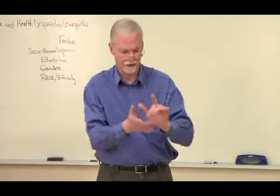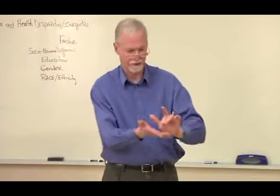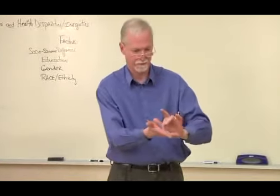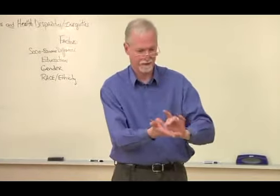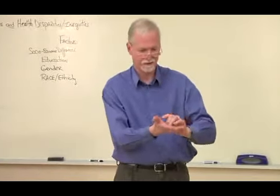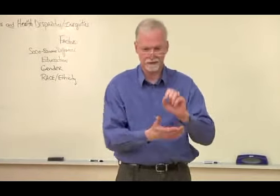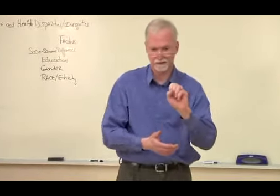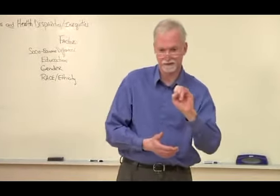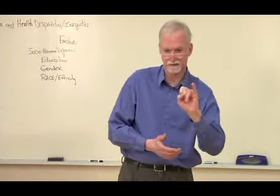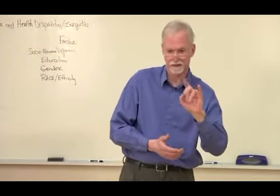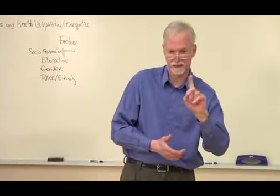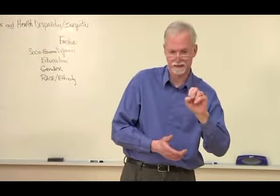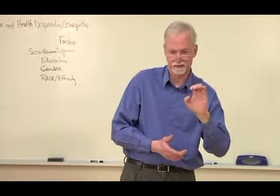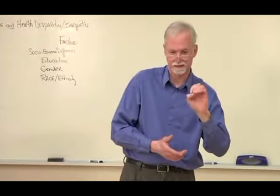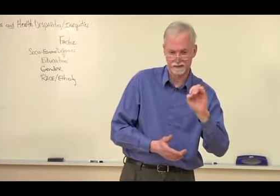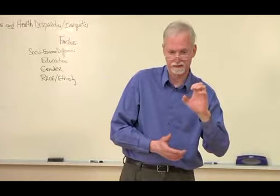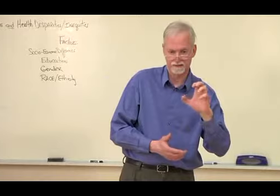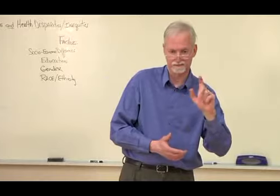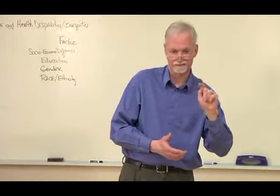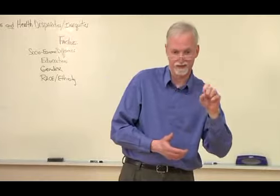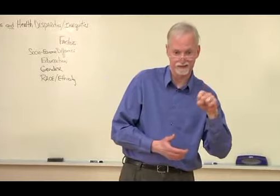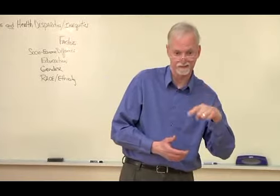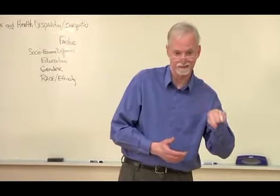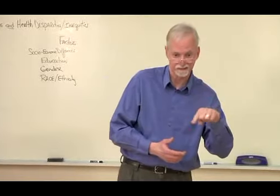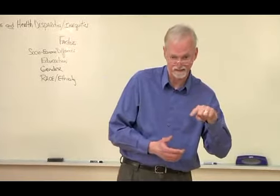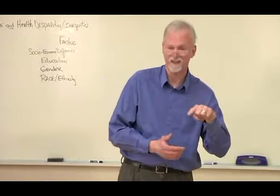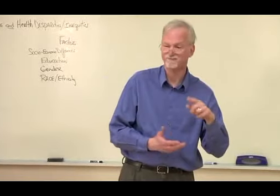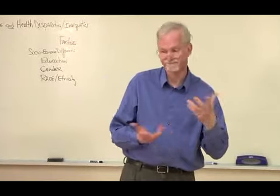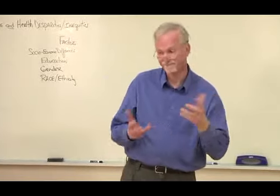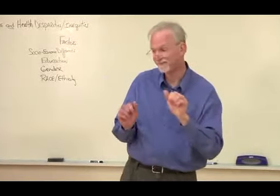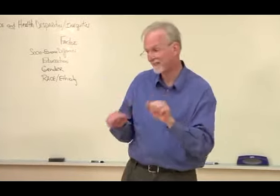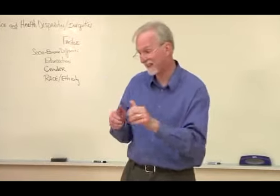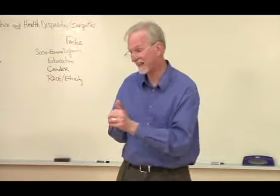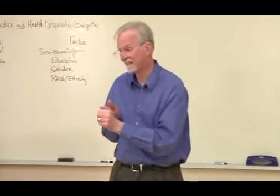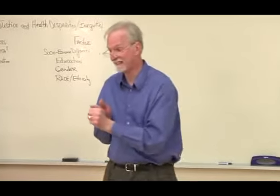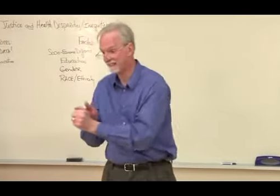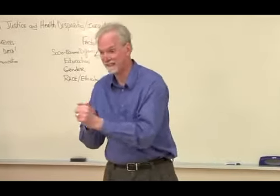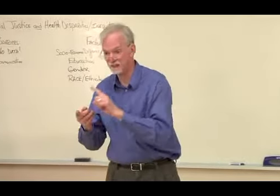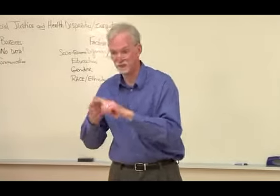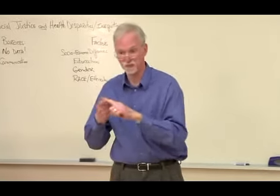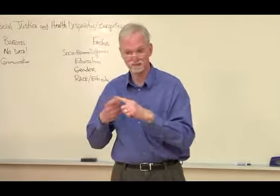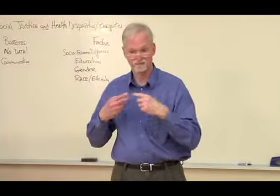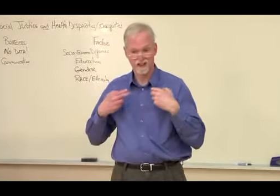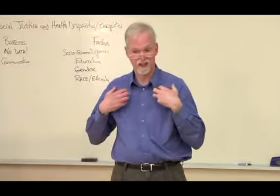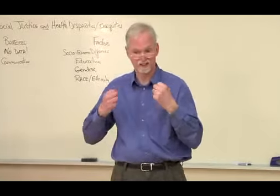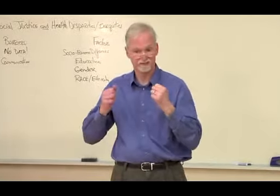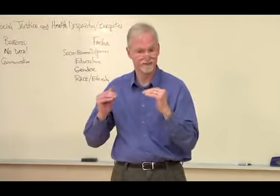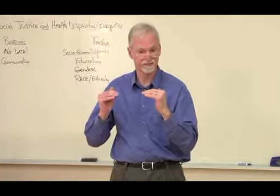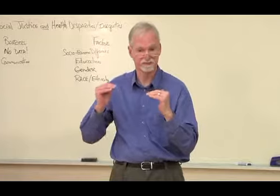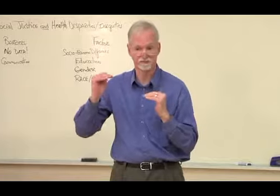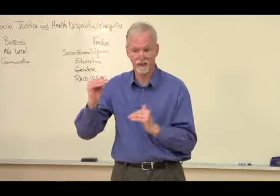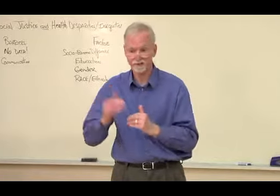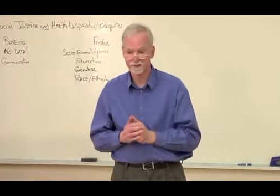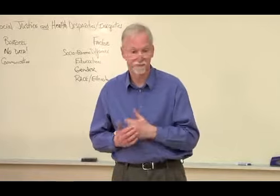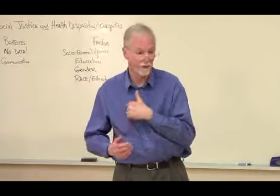like medicine side effects, could lead to health disparities.